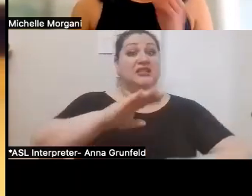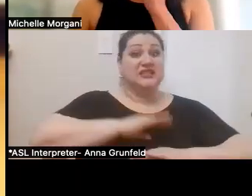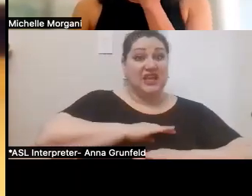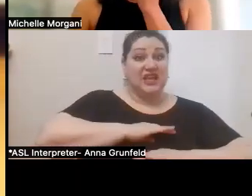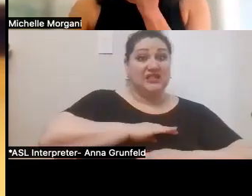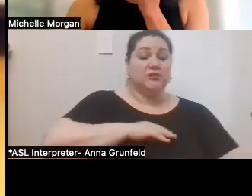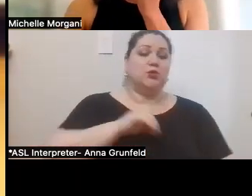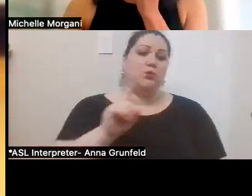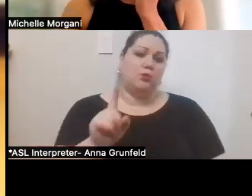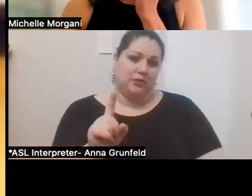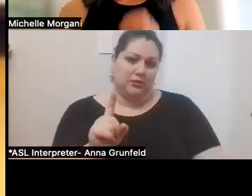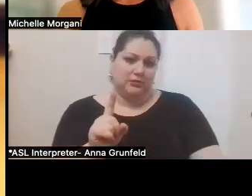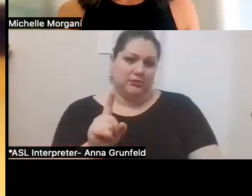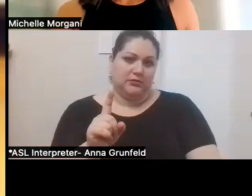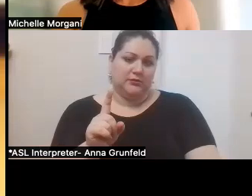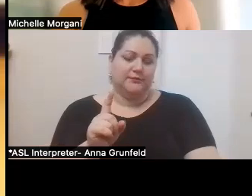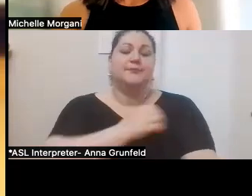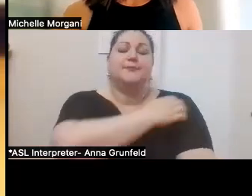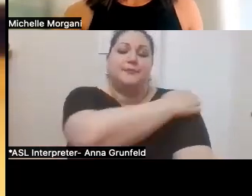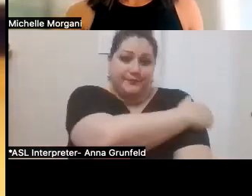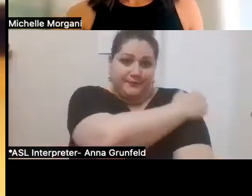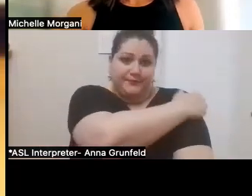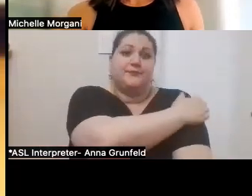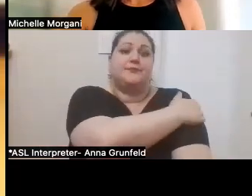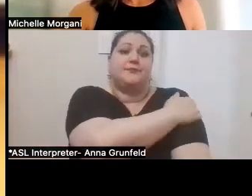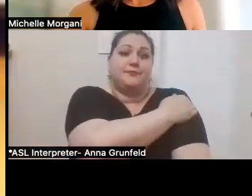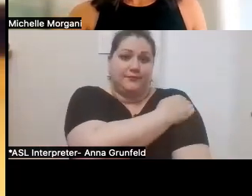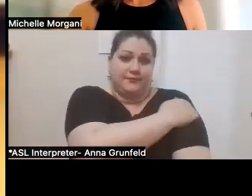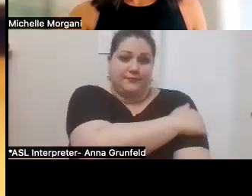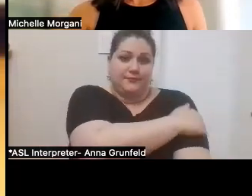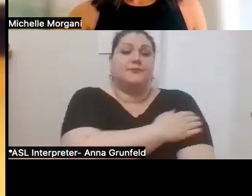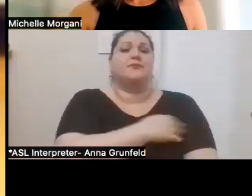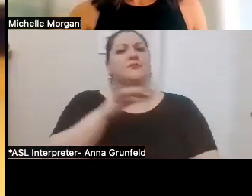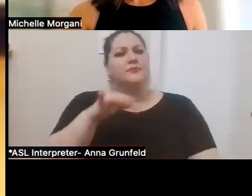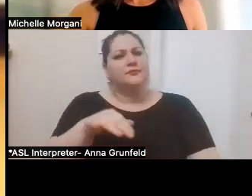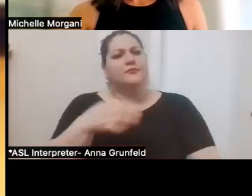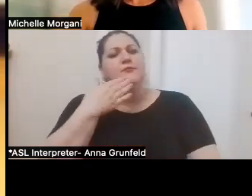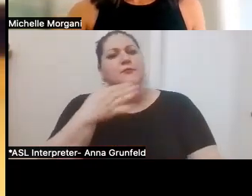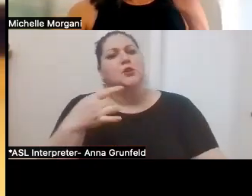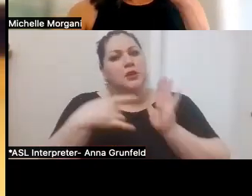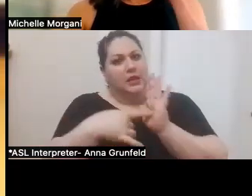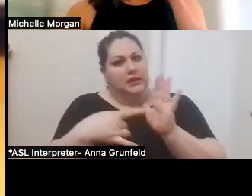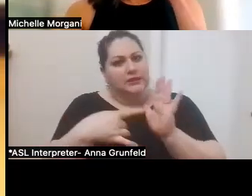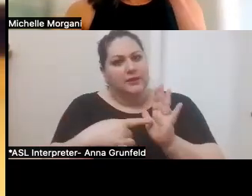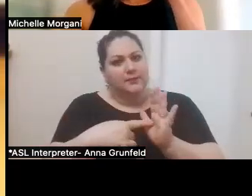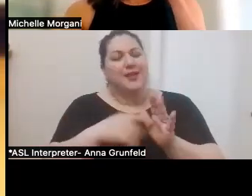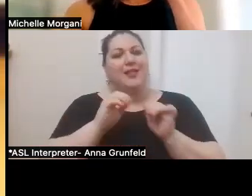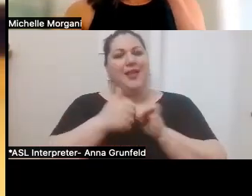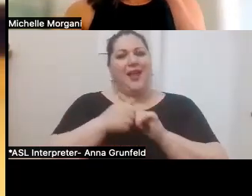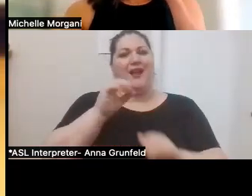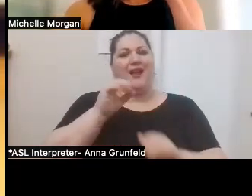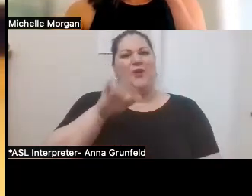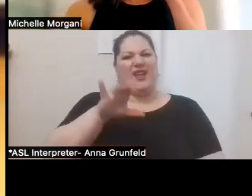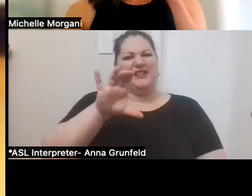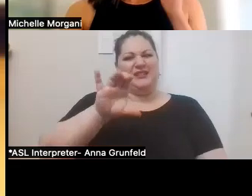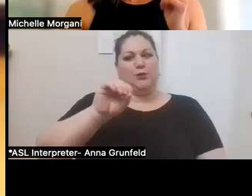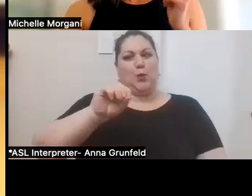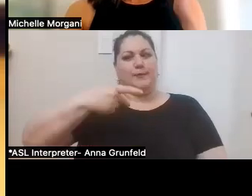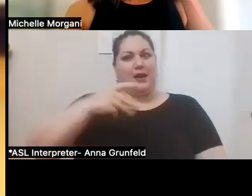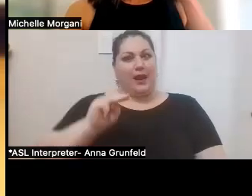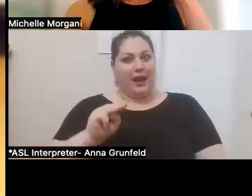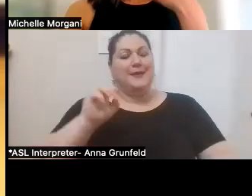And this is a good illustration of how the COPM can identify performance that